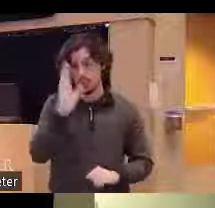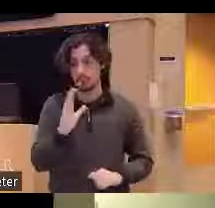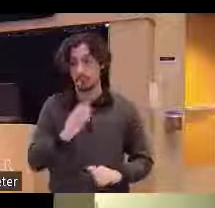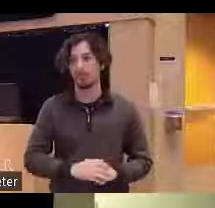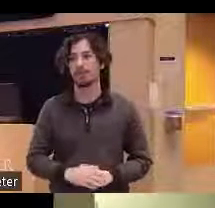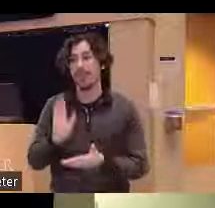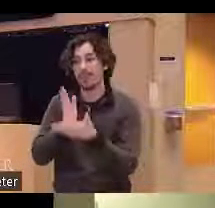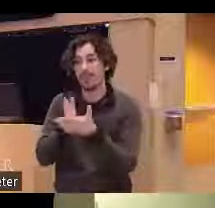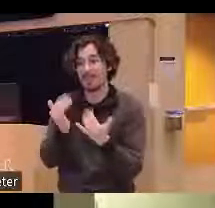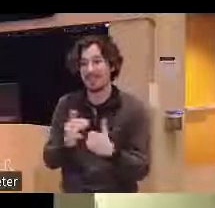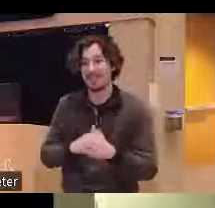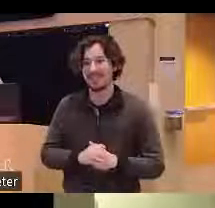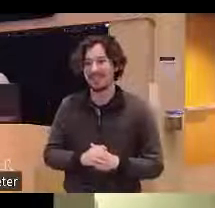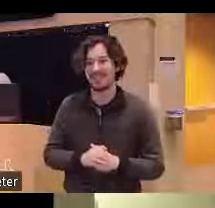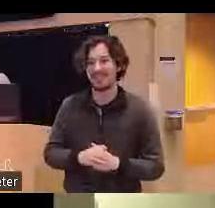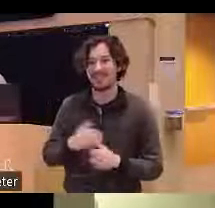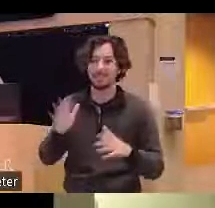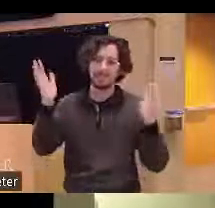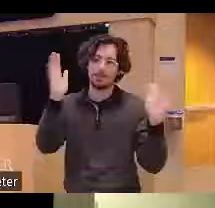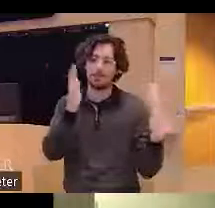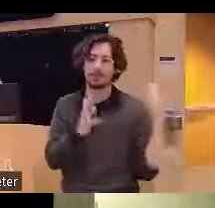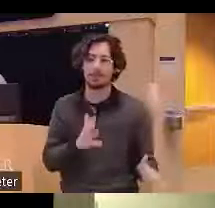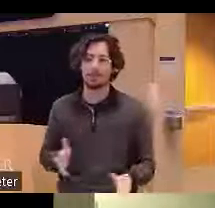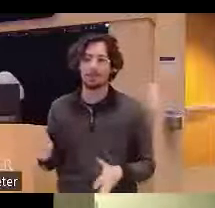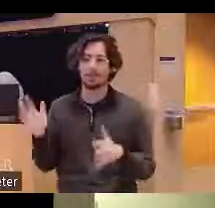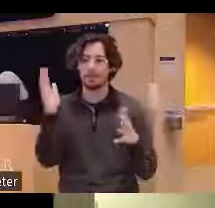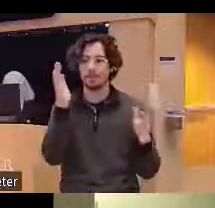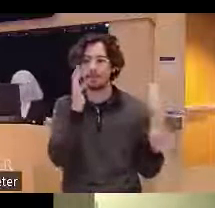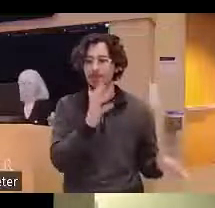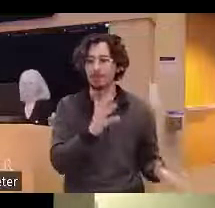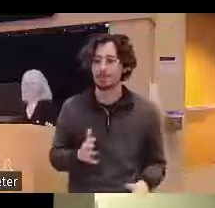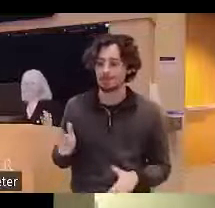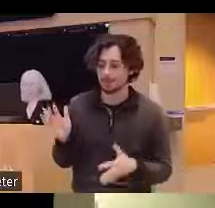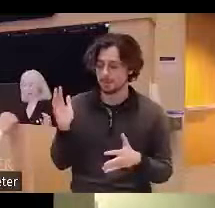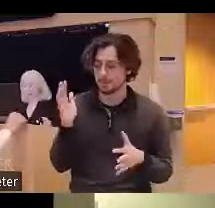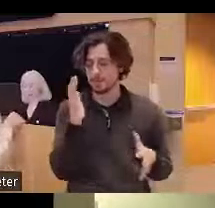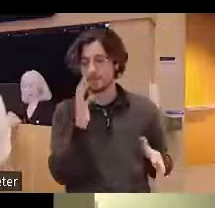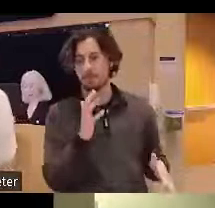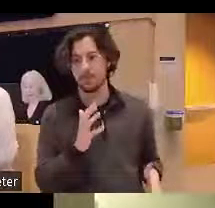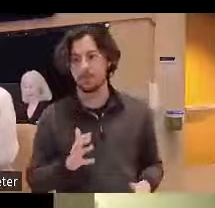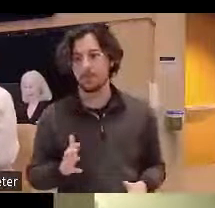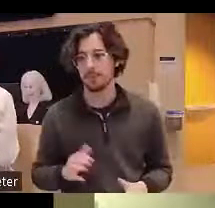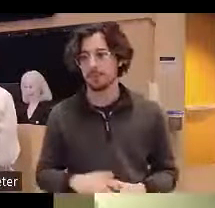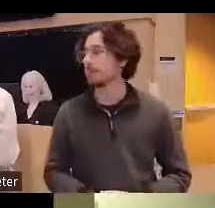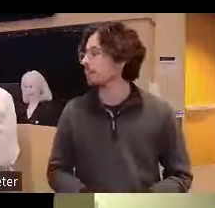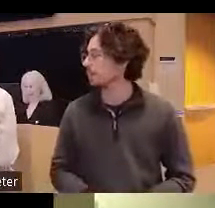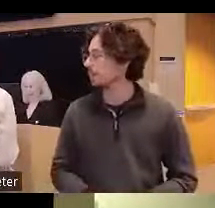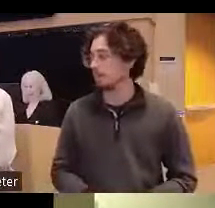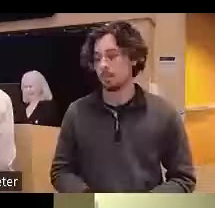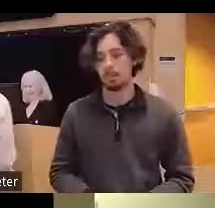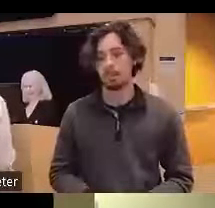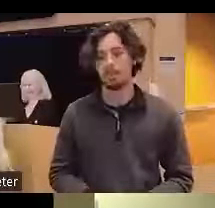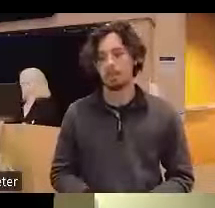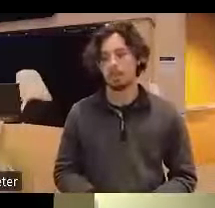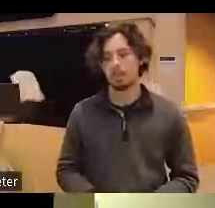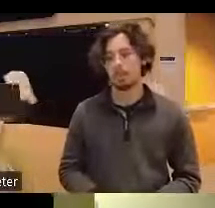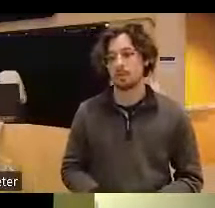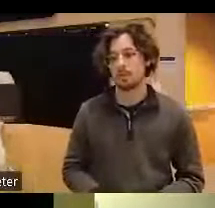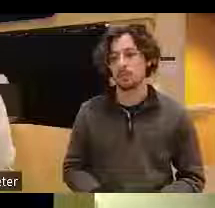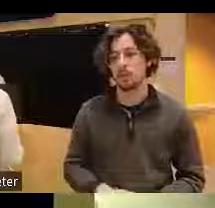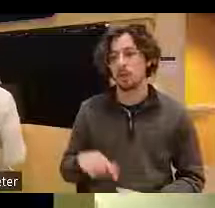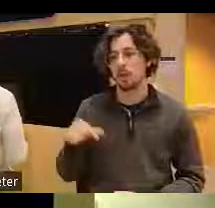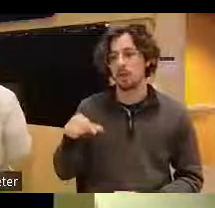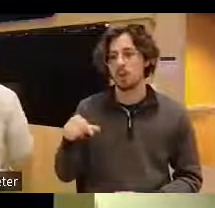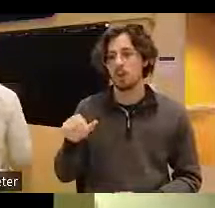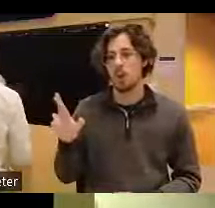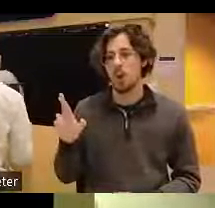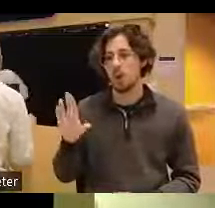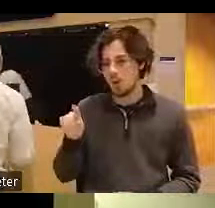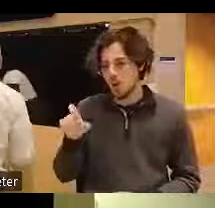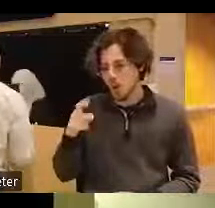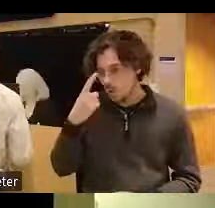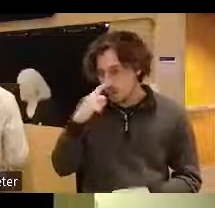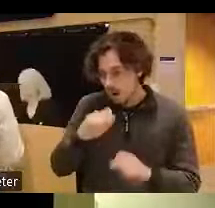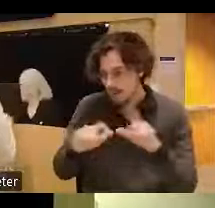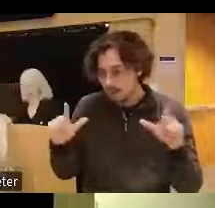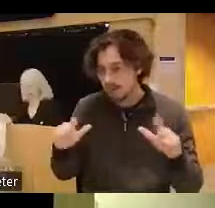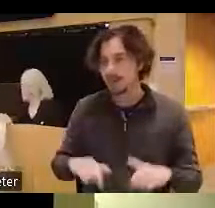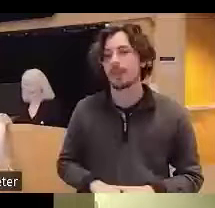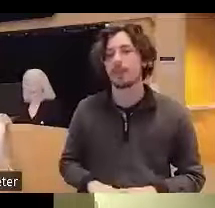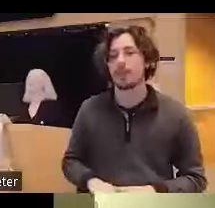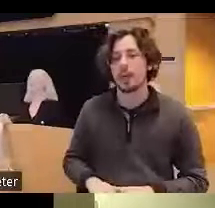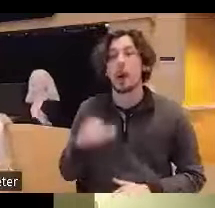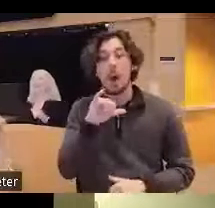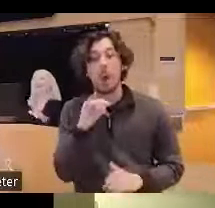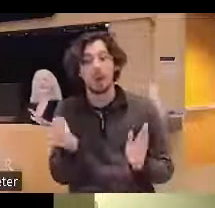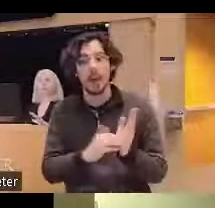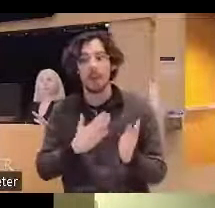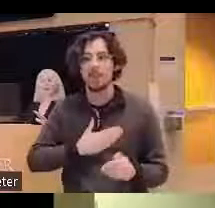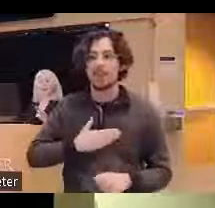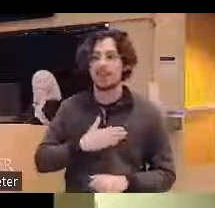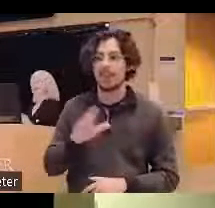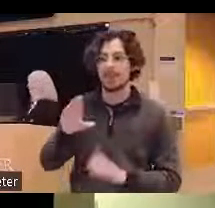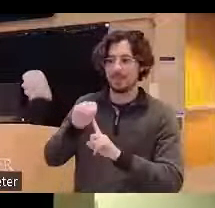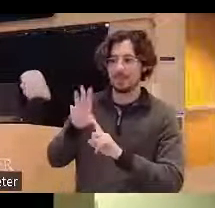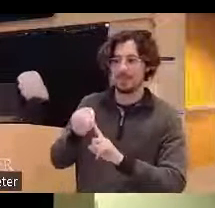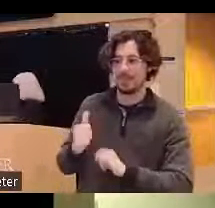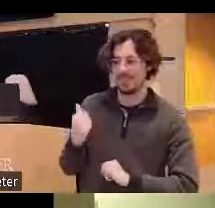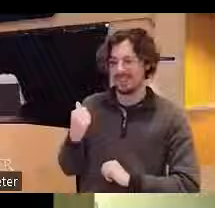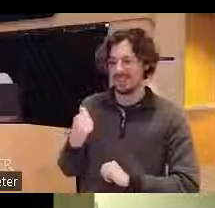stop one more side go what oh I have to do another scan please scan the following get